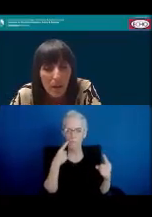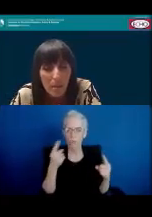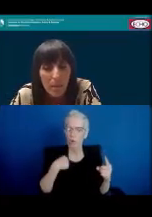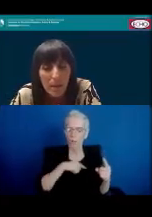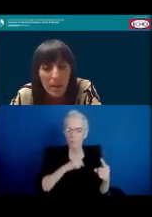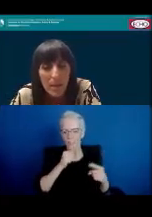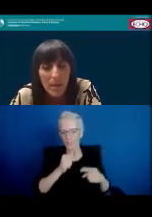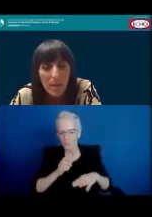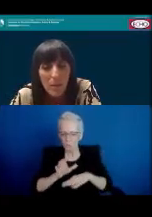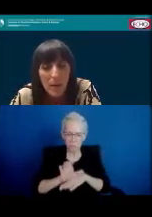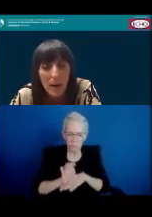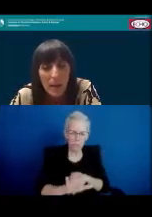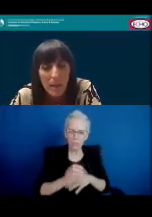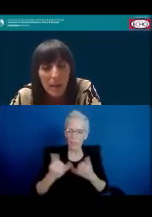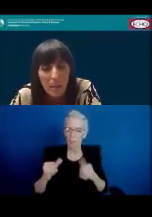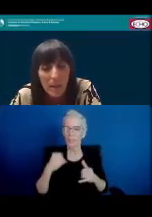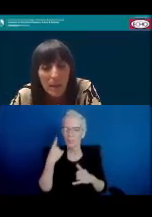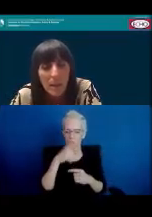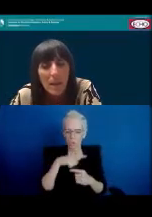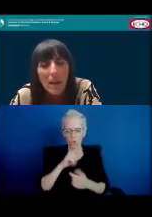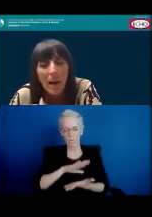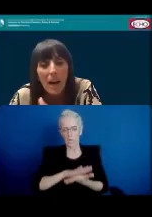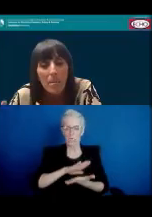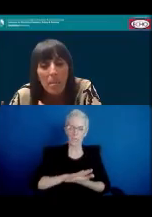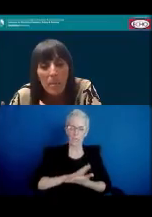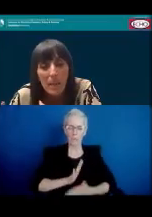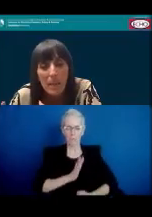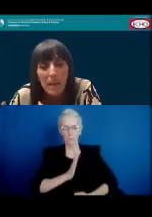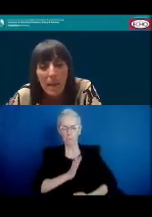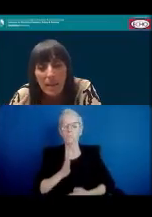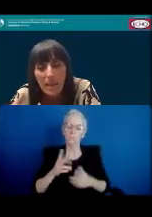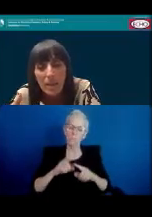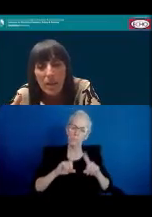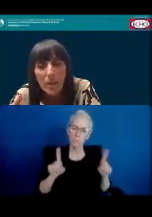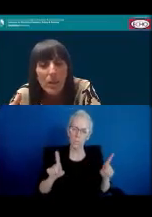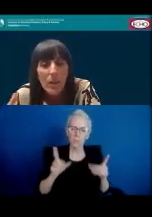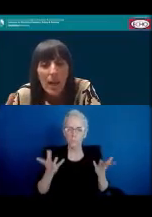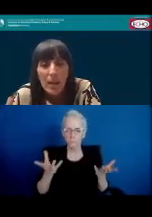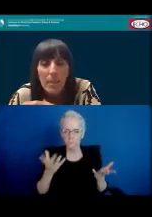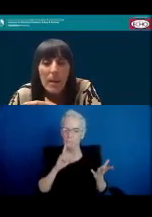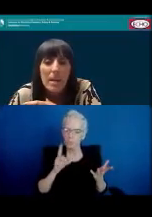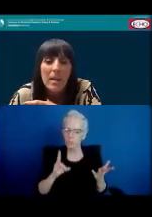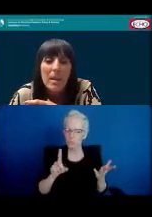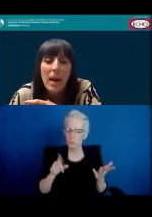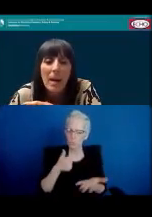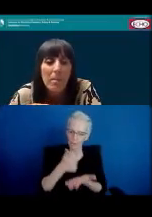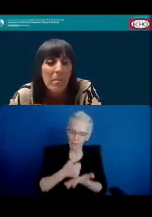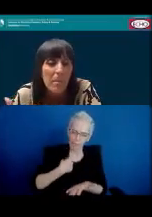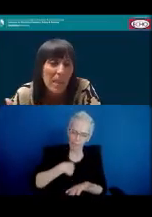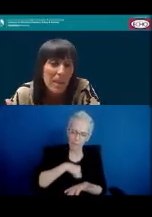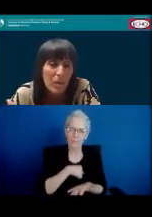that play to look more academic, but to help us meet those